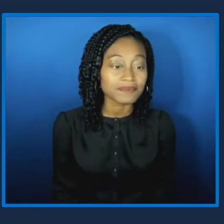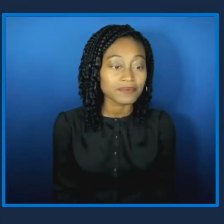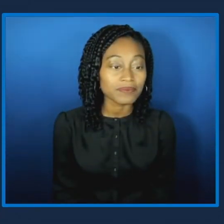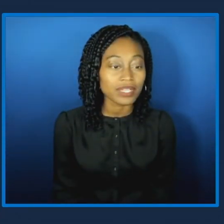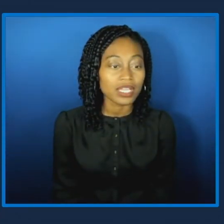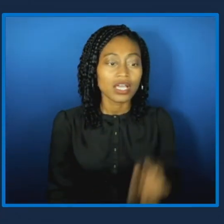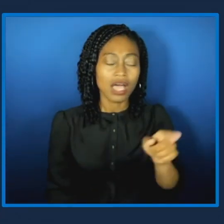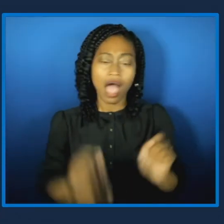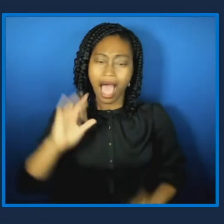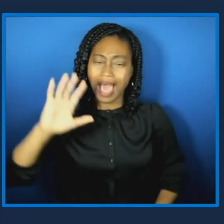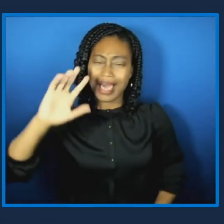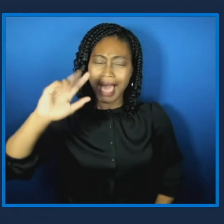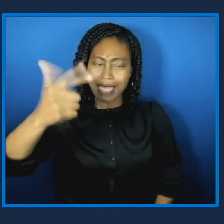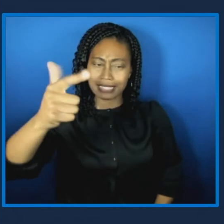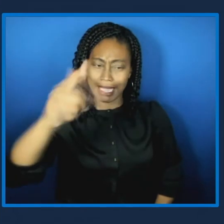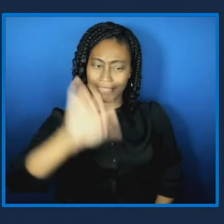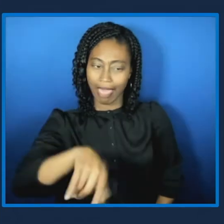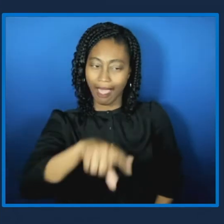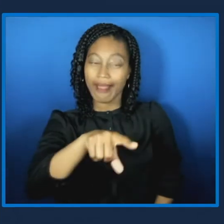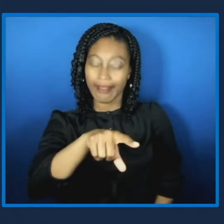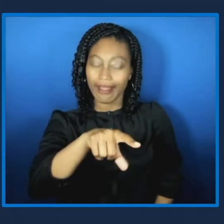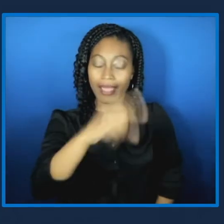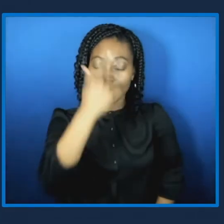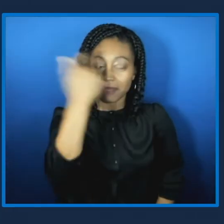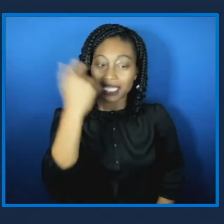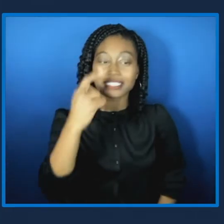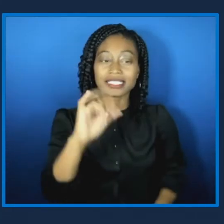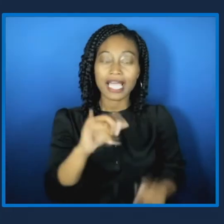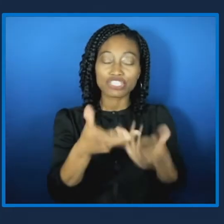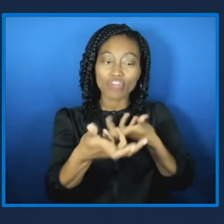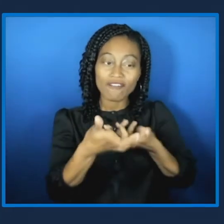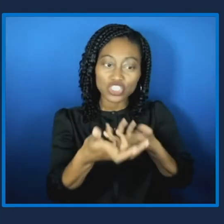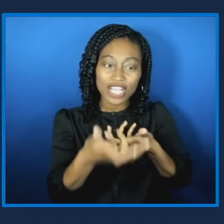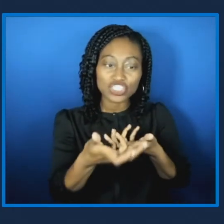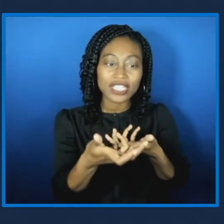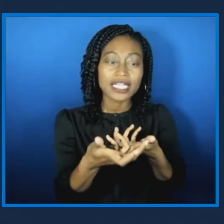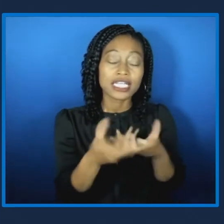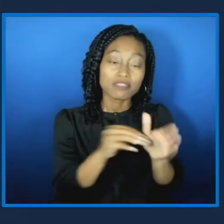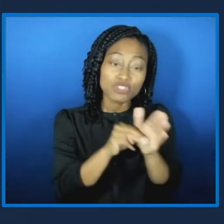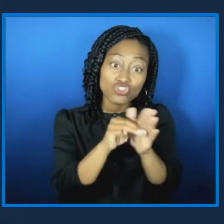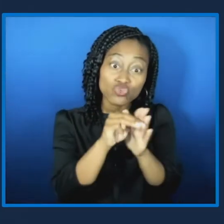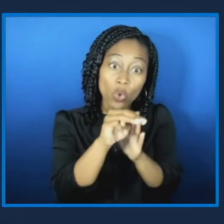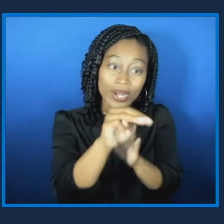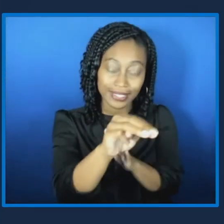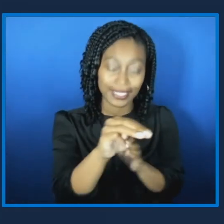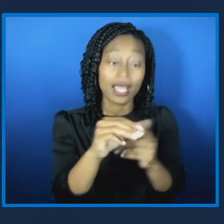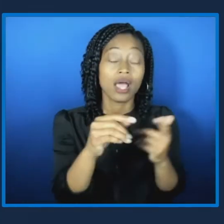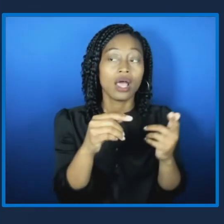I think it's about the maturity of the conversation, isn't it? The conversation has matured now, whereas before we would maybe be talking